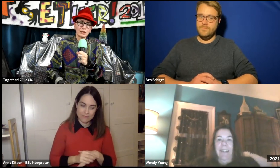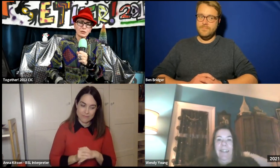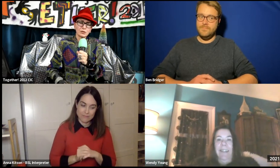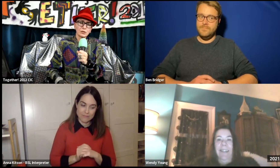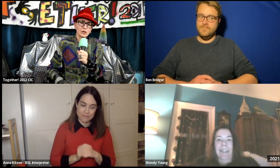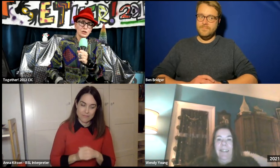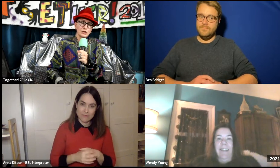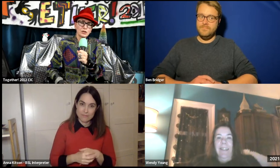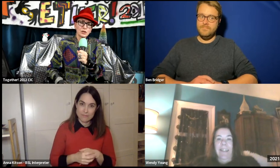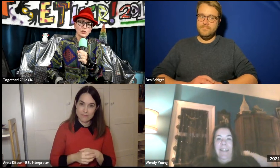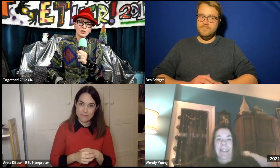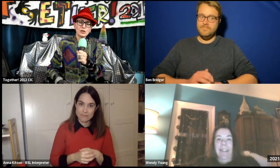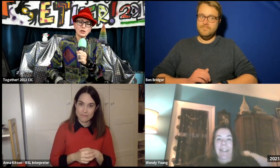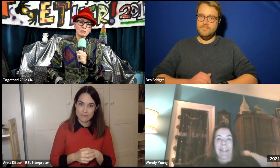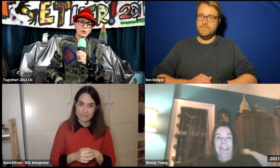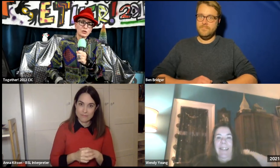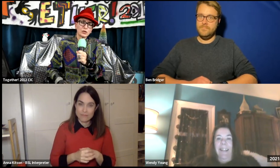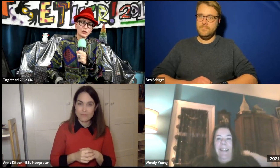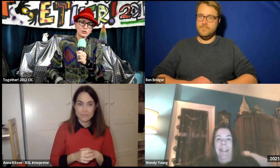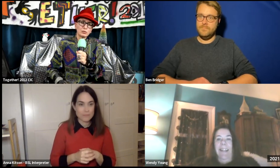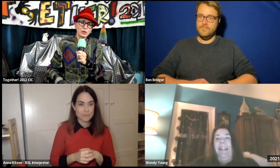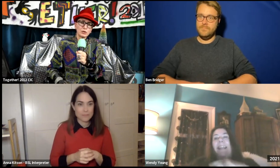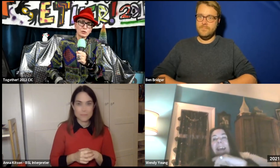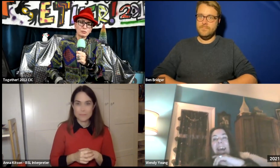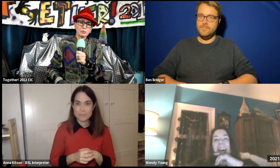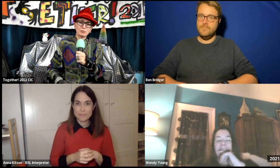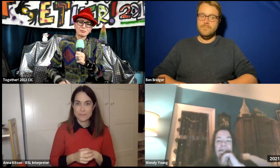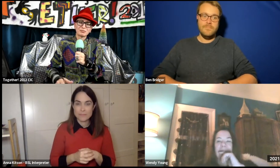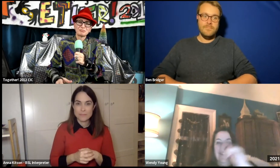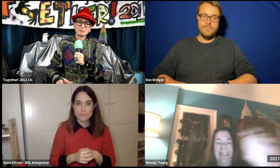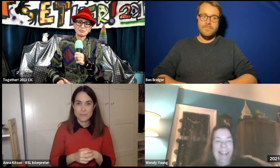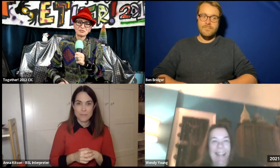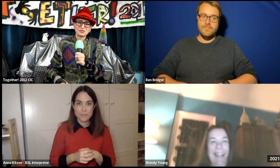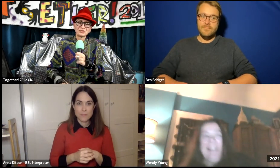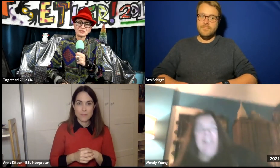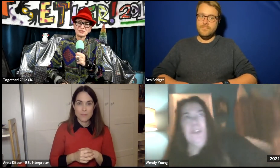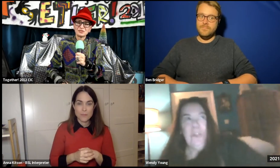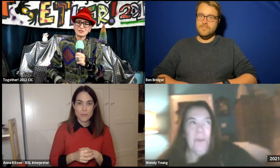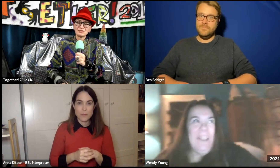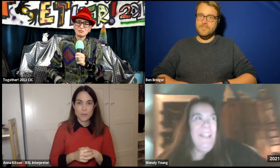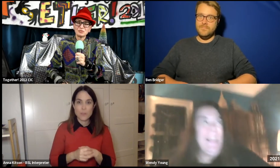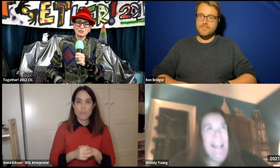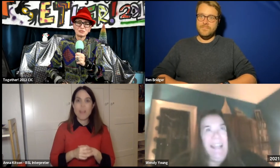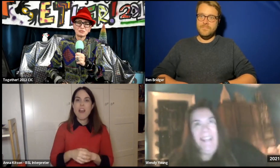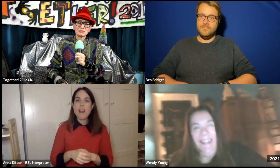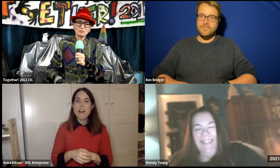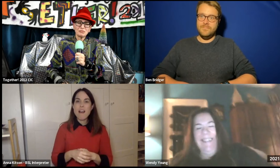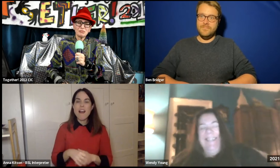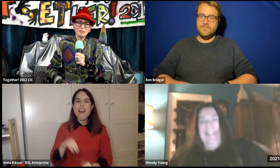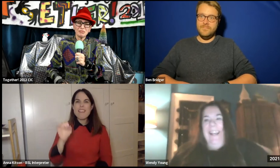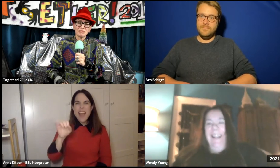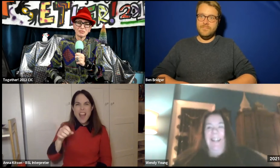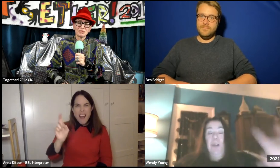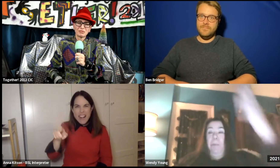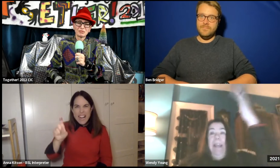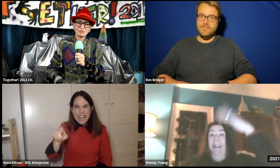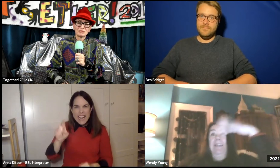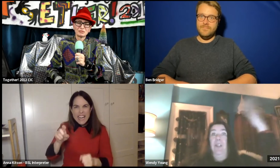I think you just need to take your microphone off mute. I clicked on join and then I Zoomed